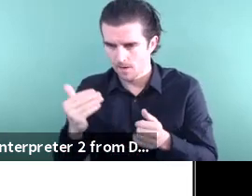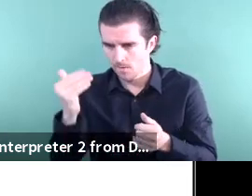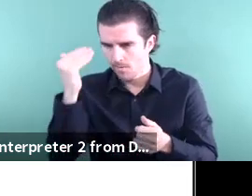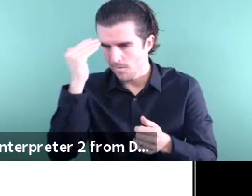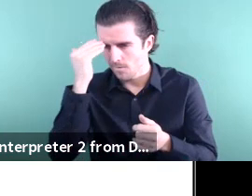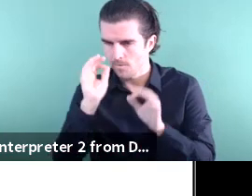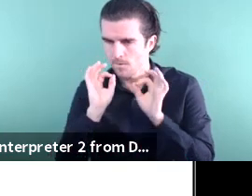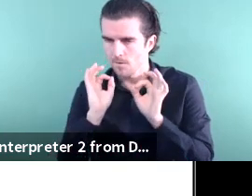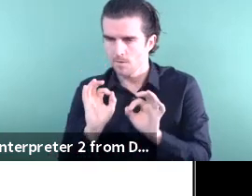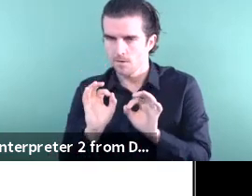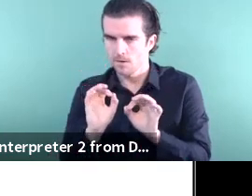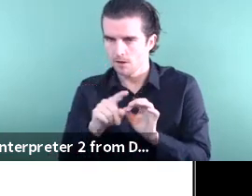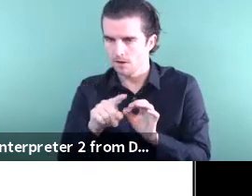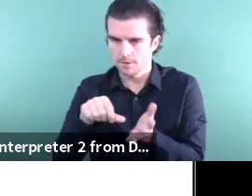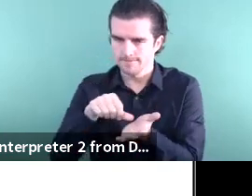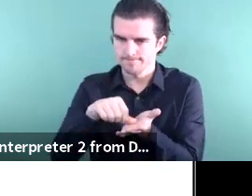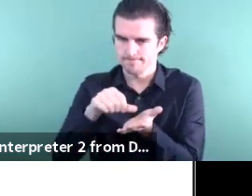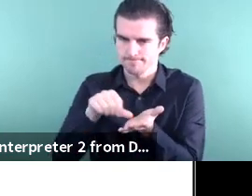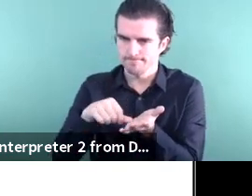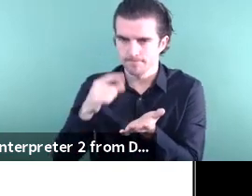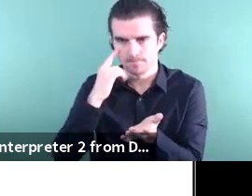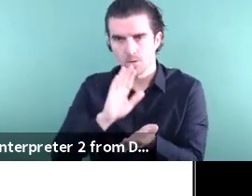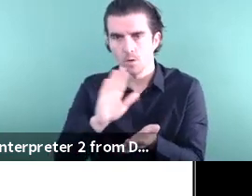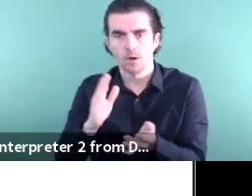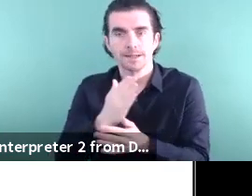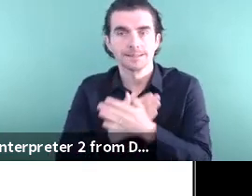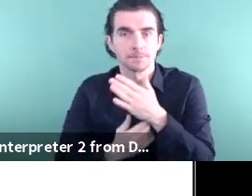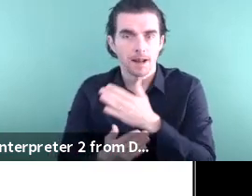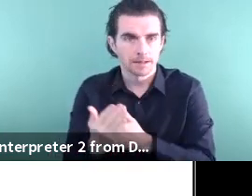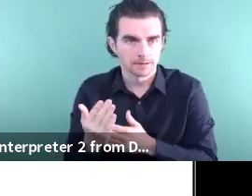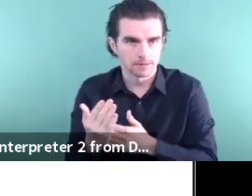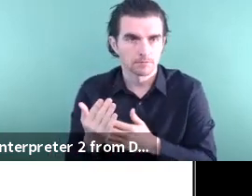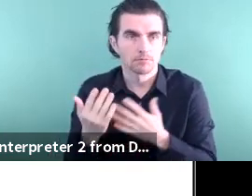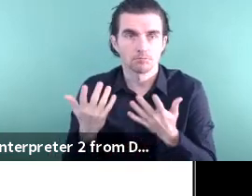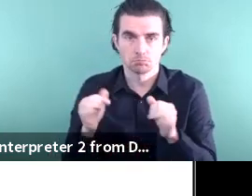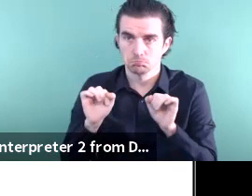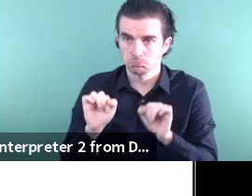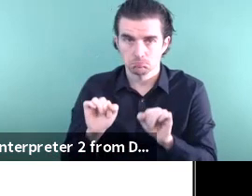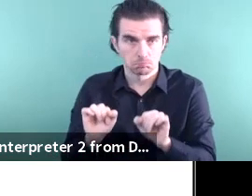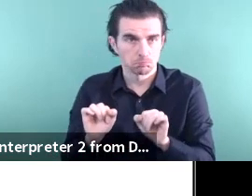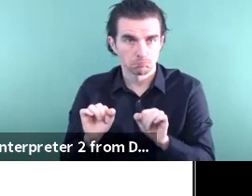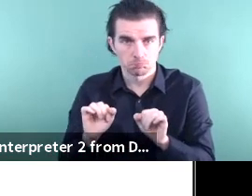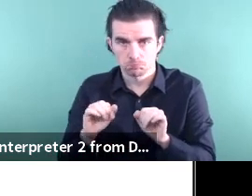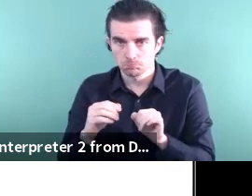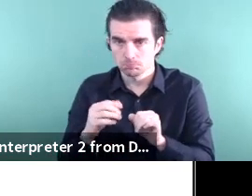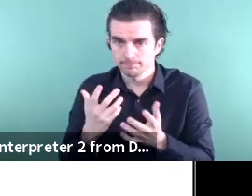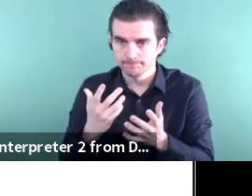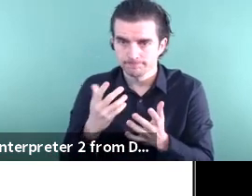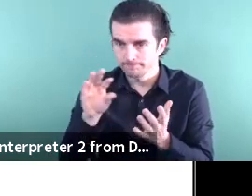welfare measure were adjusted to take into account this extra cost and only at that stage,